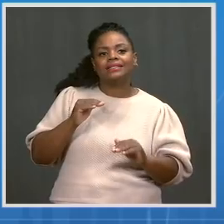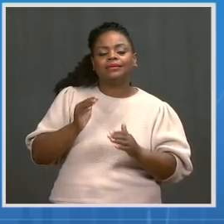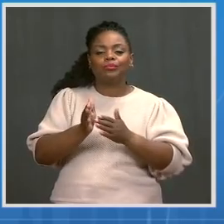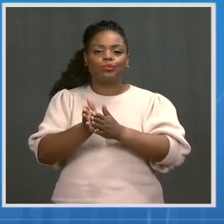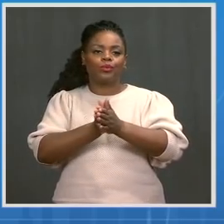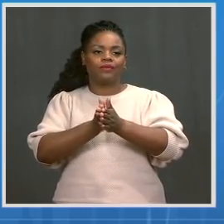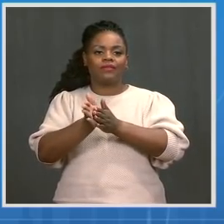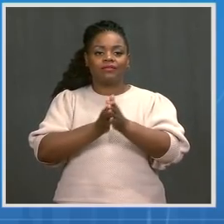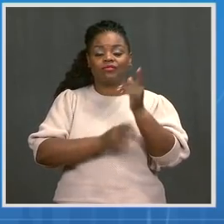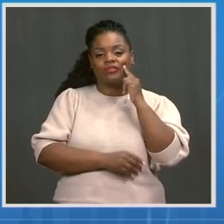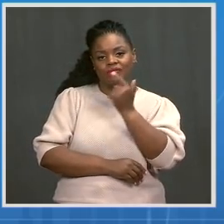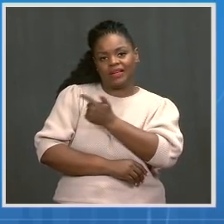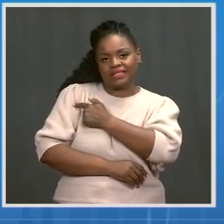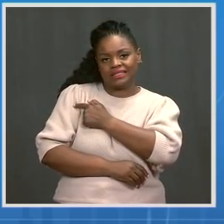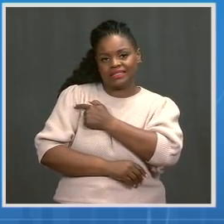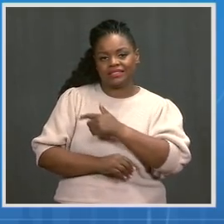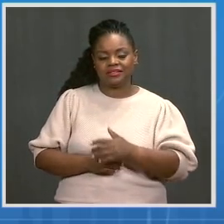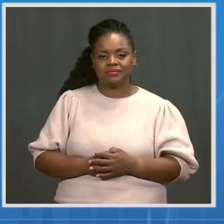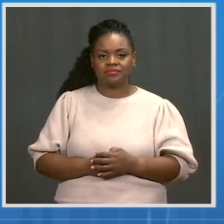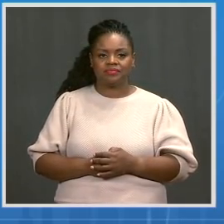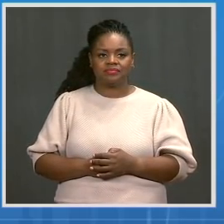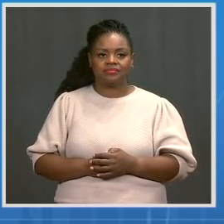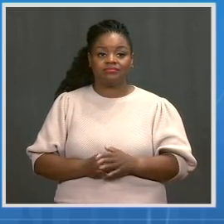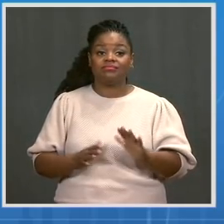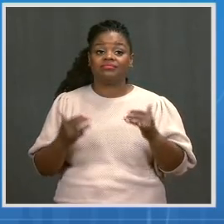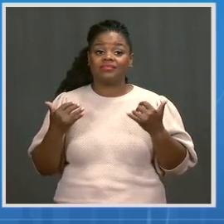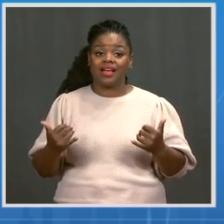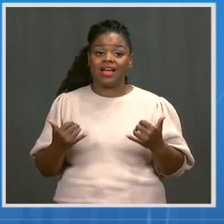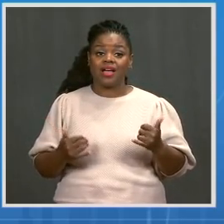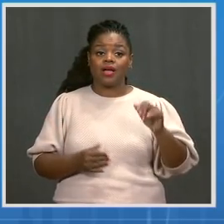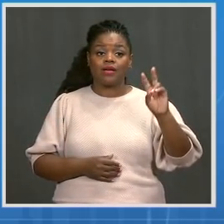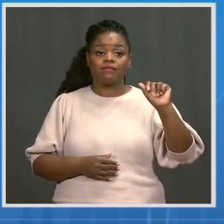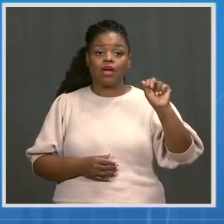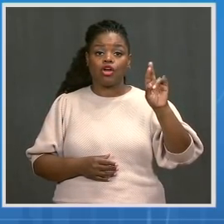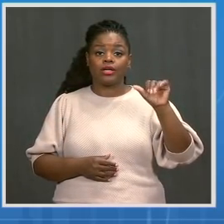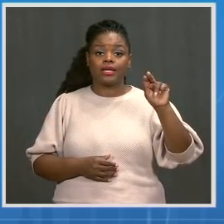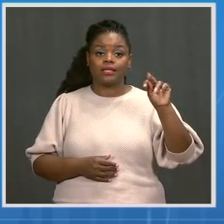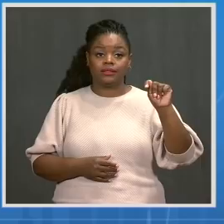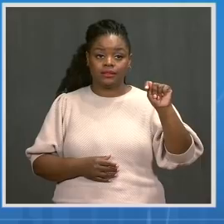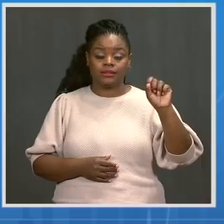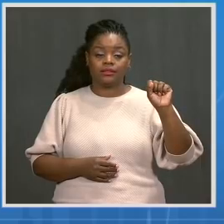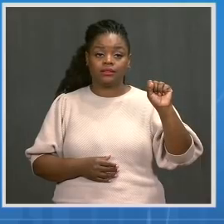However, with the Delta variant now spreading across the country and infecting younger people worldwide,